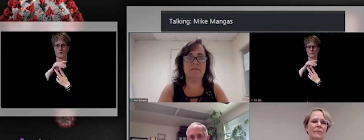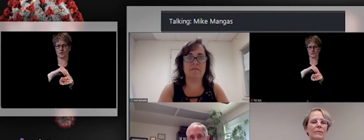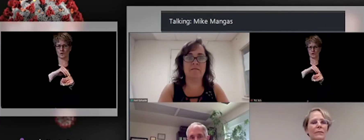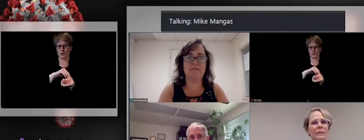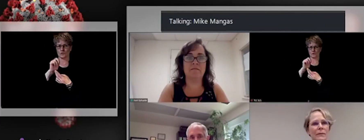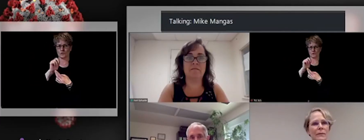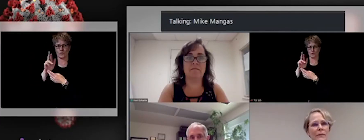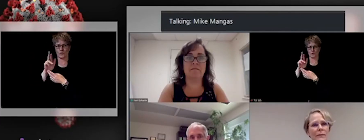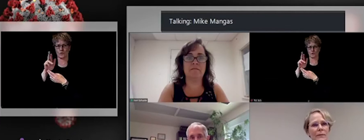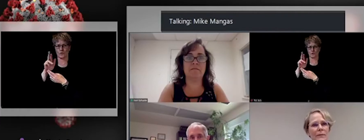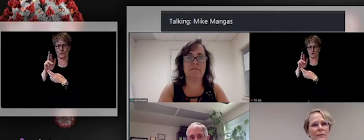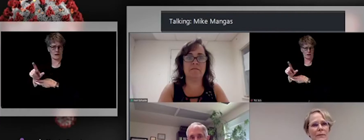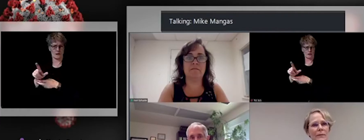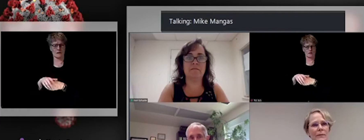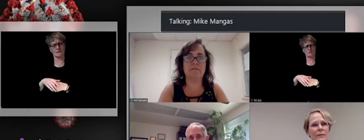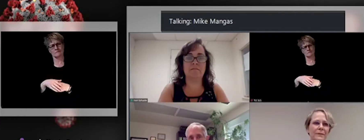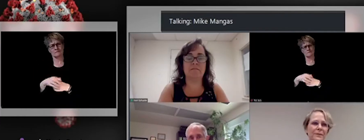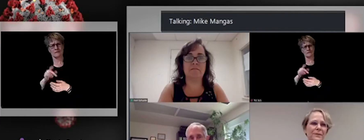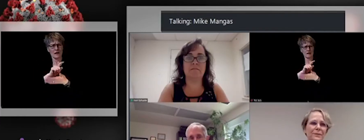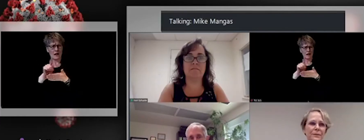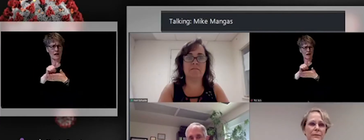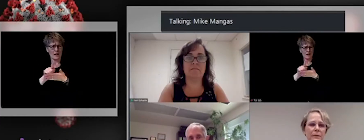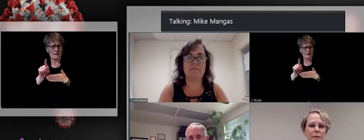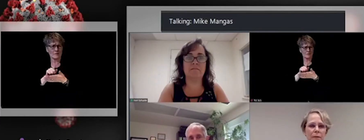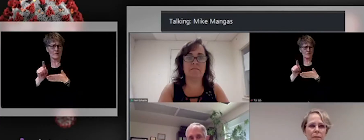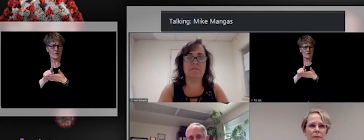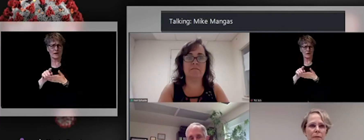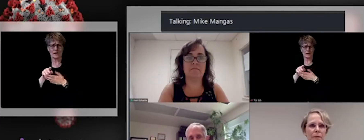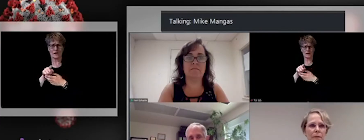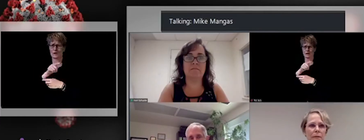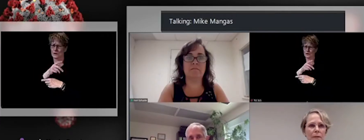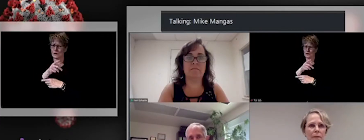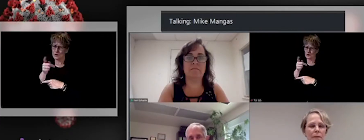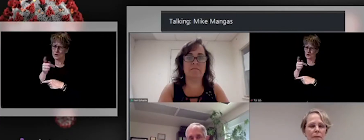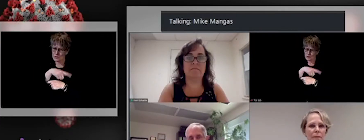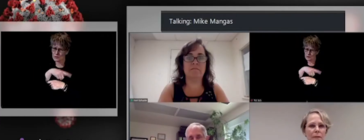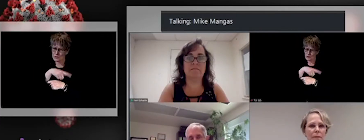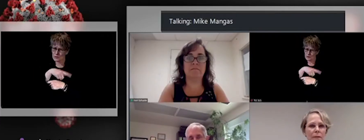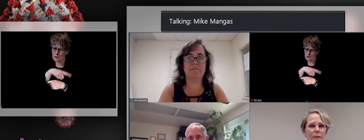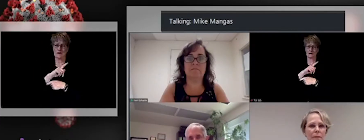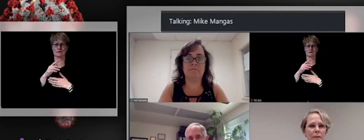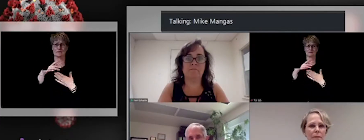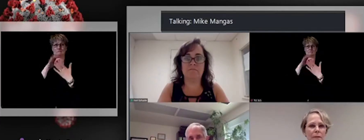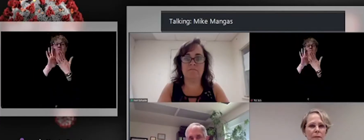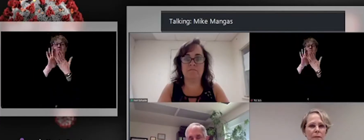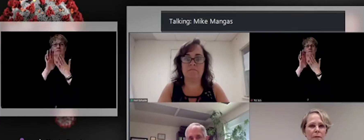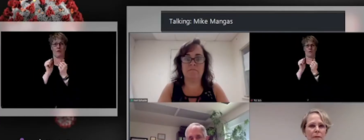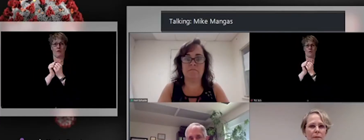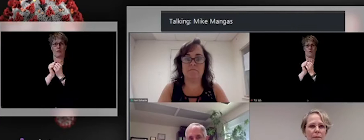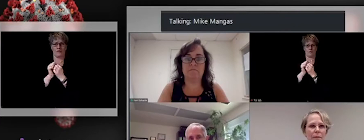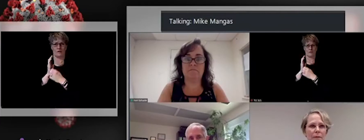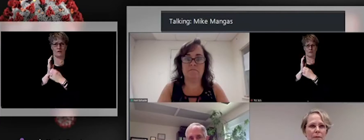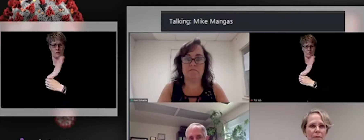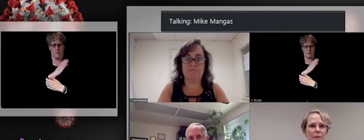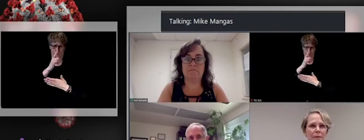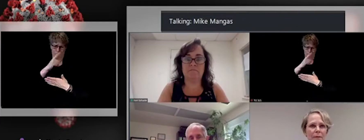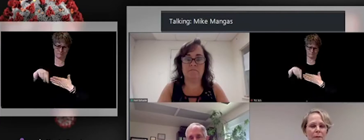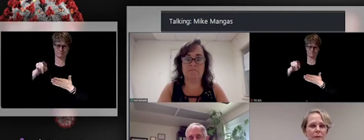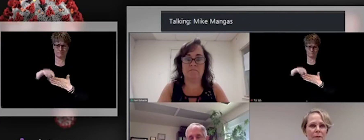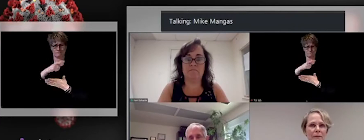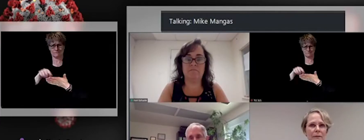of criticism at board meetings. Is that accomplishing anything? Does that help hurt? Your reaction